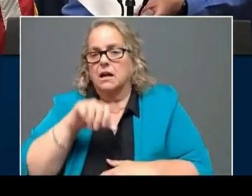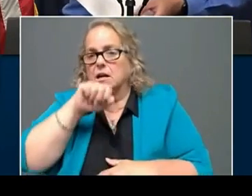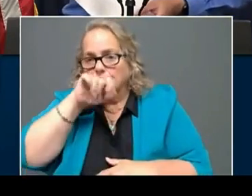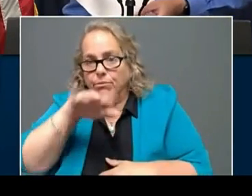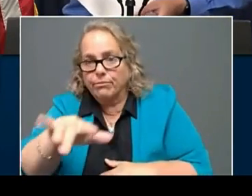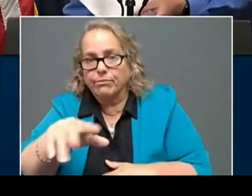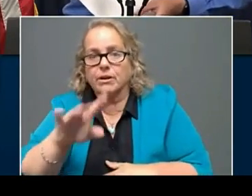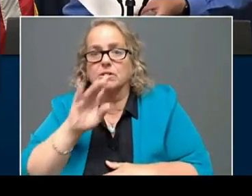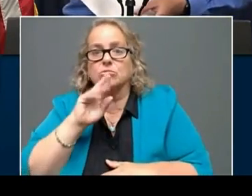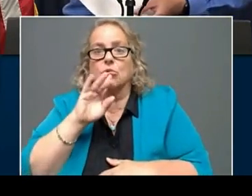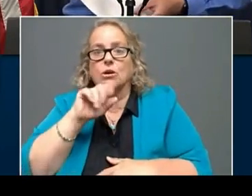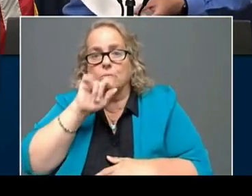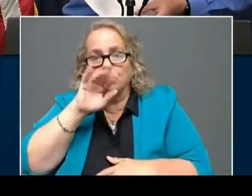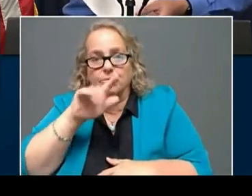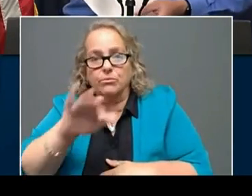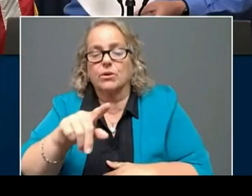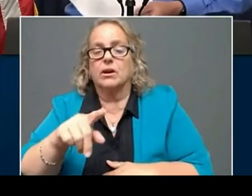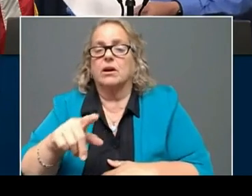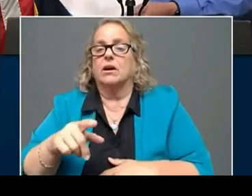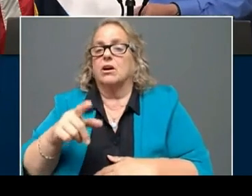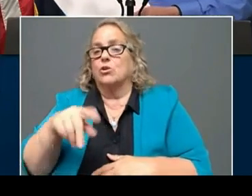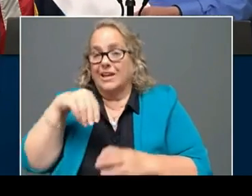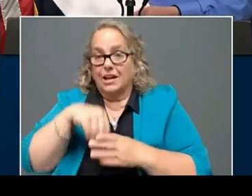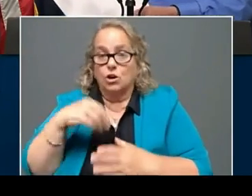that you're at a restaurant and you're talking and you spray a little bit.